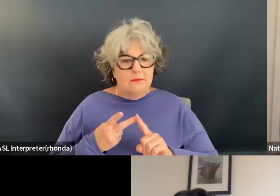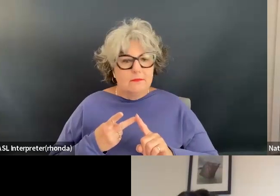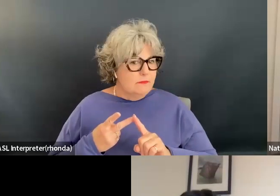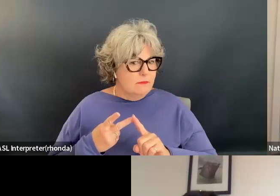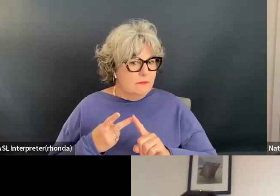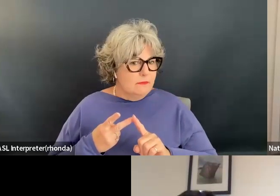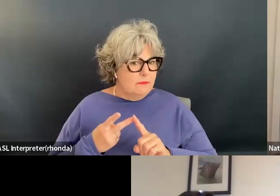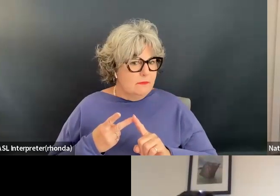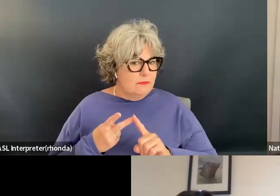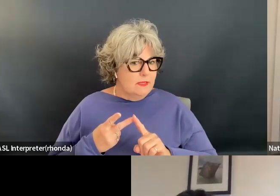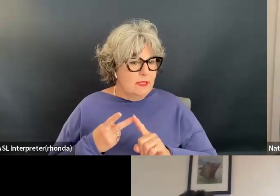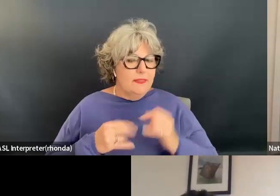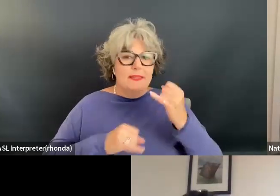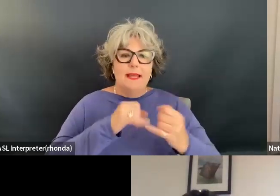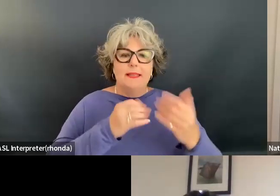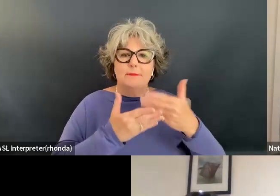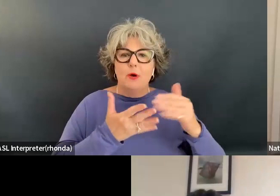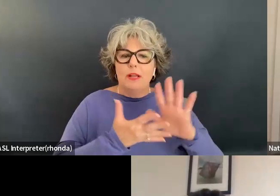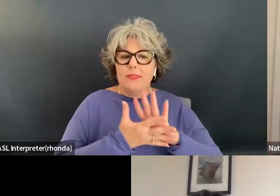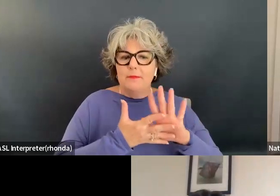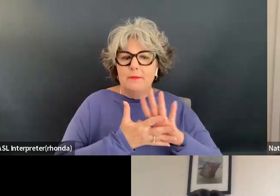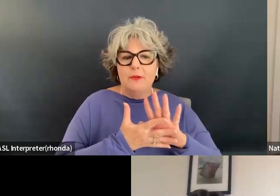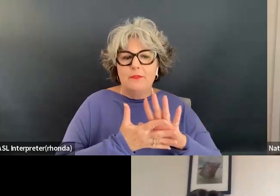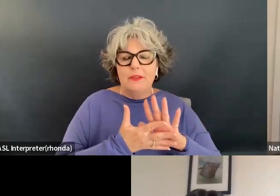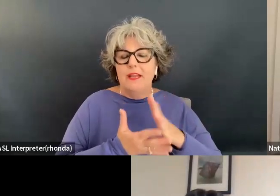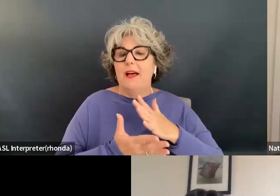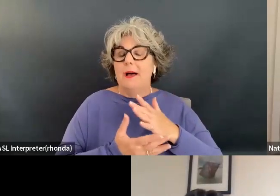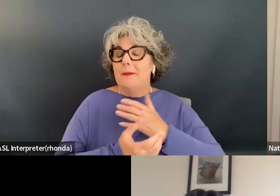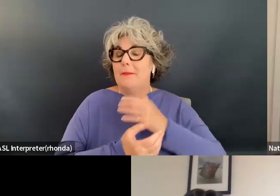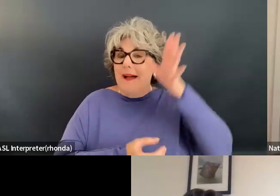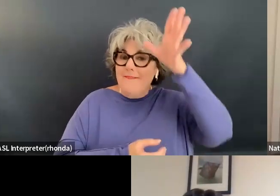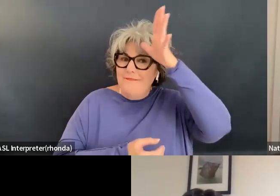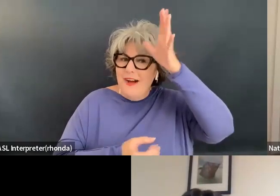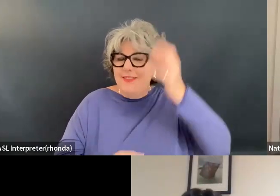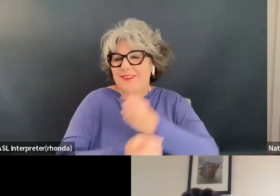in the last scene, when I happily hug my father there. Yes. - Yeah.